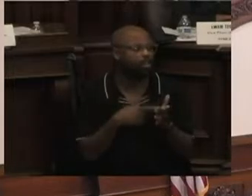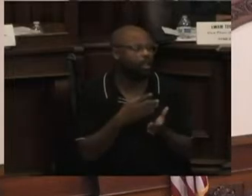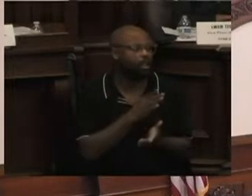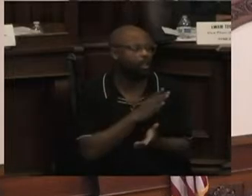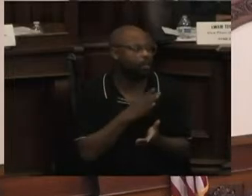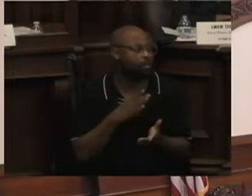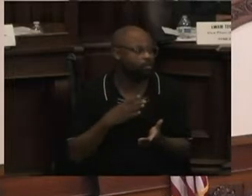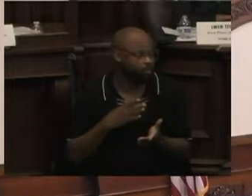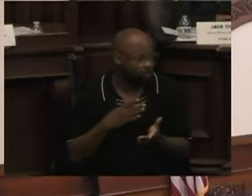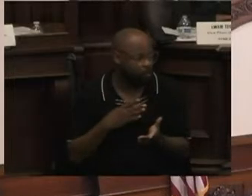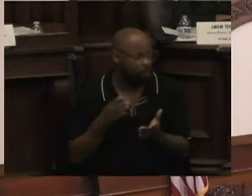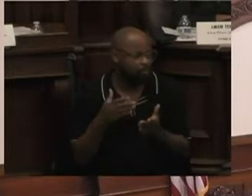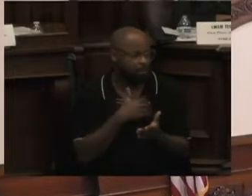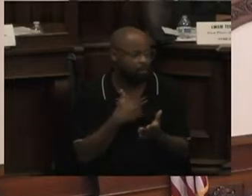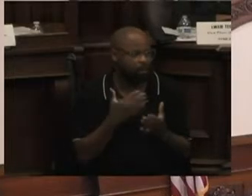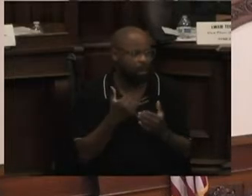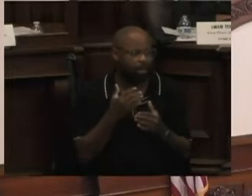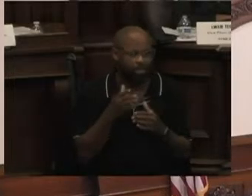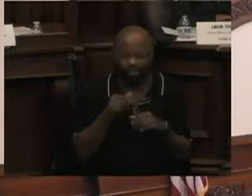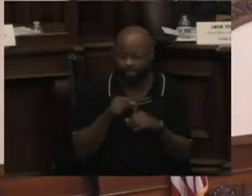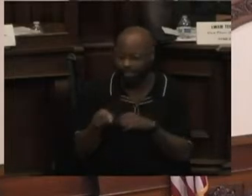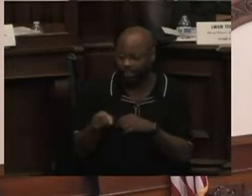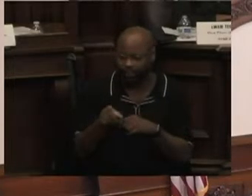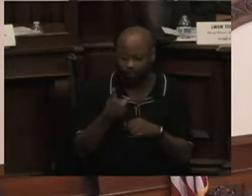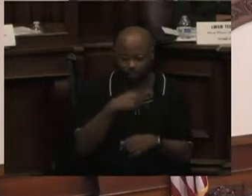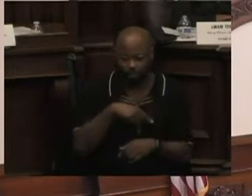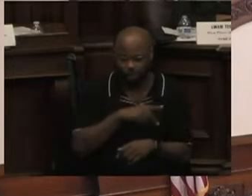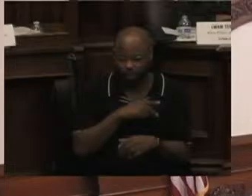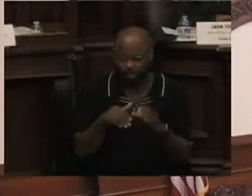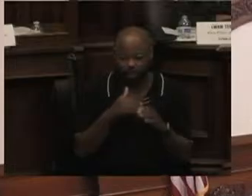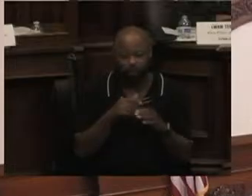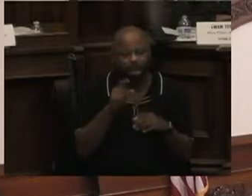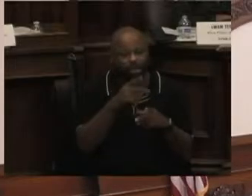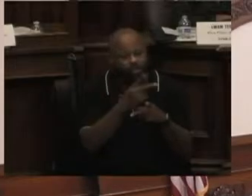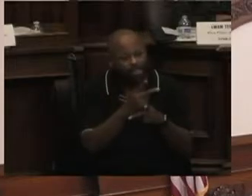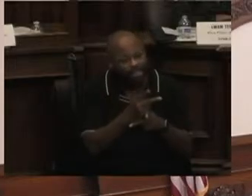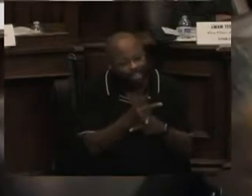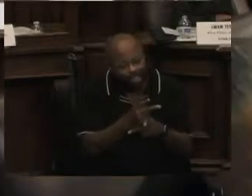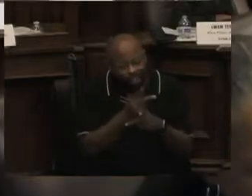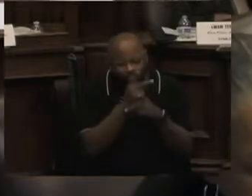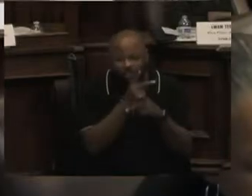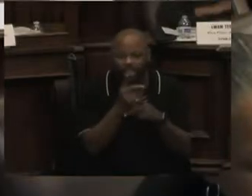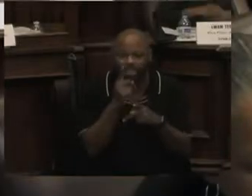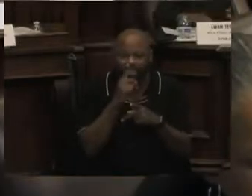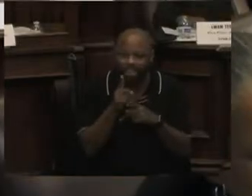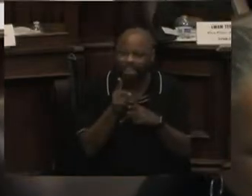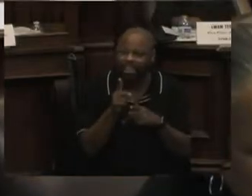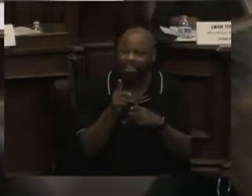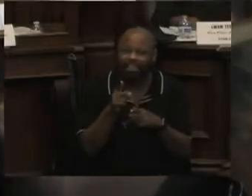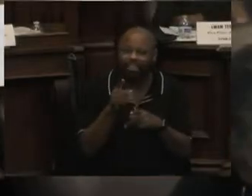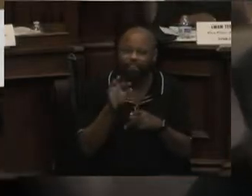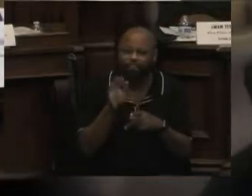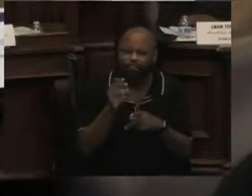and she'll work on that. And I know sometimes board members want it sent to their personal